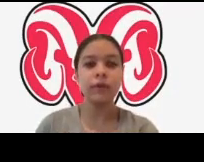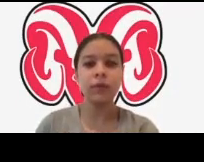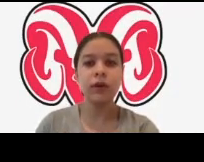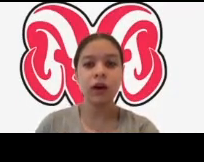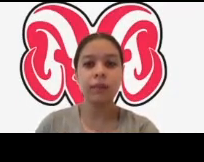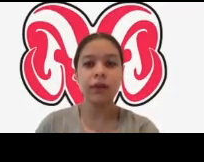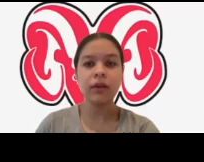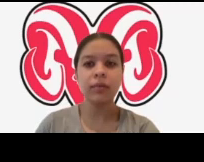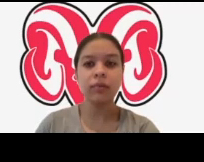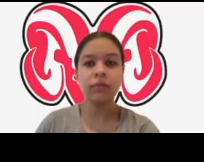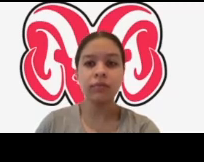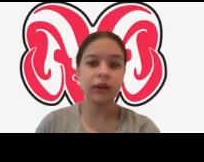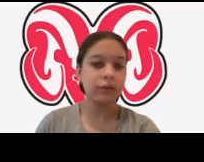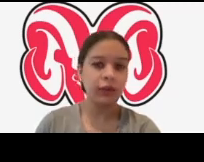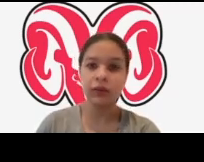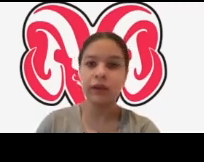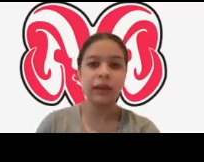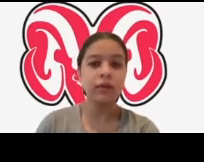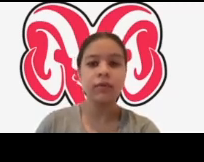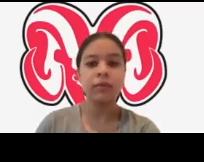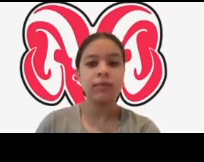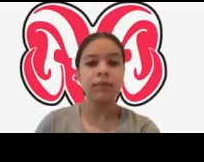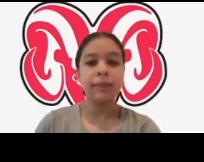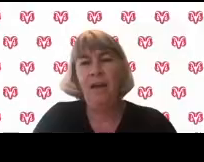if they want to copy, let her letter the link. Yeah.